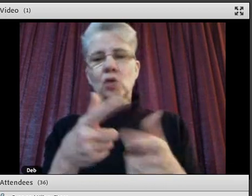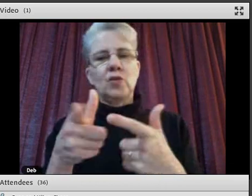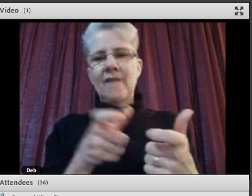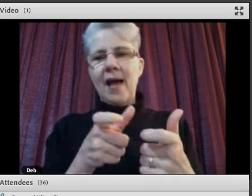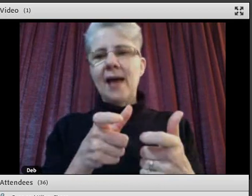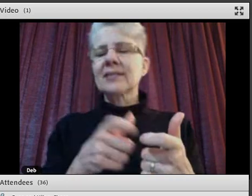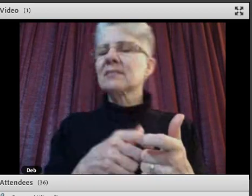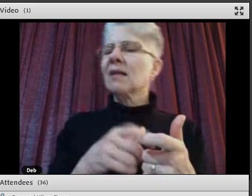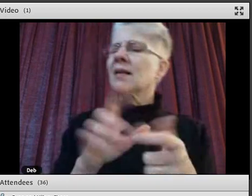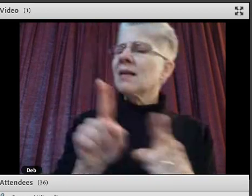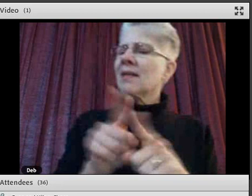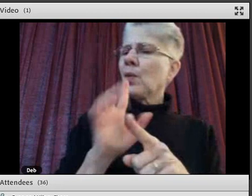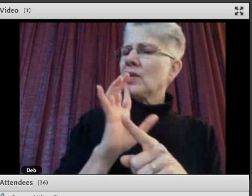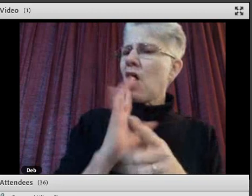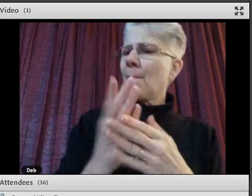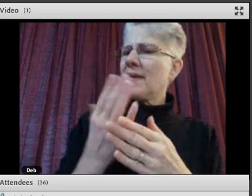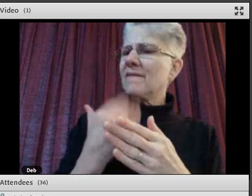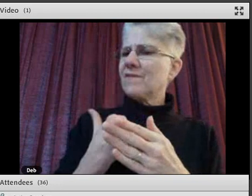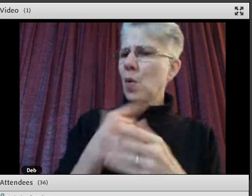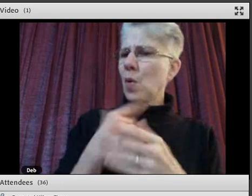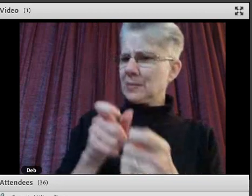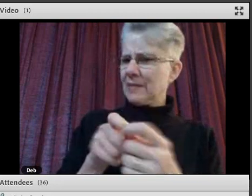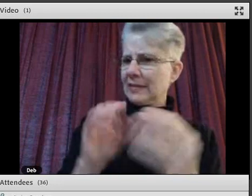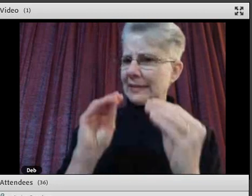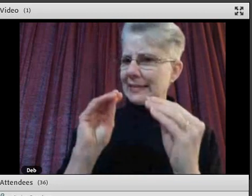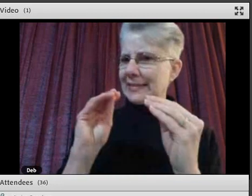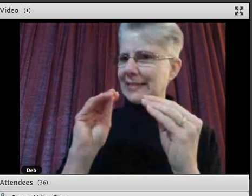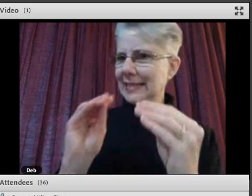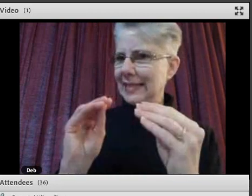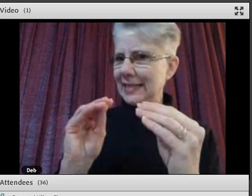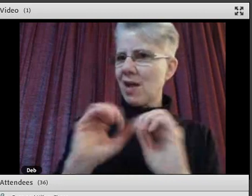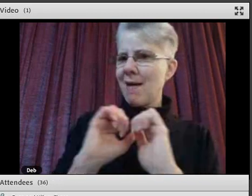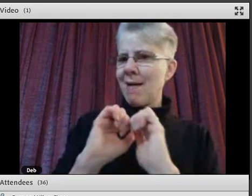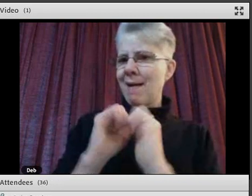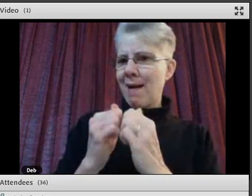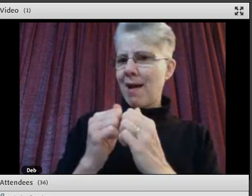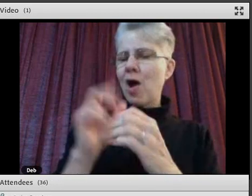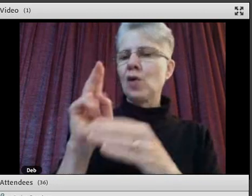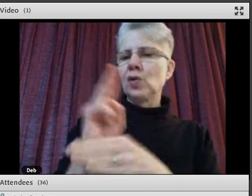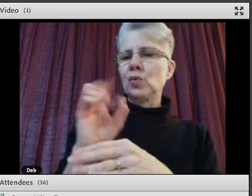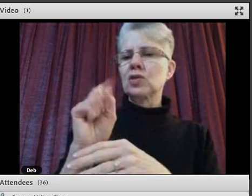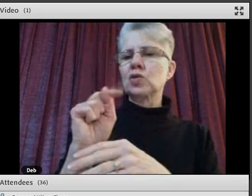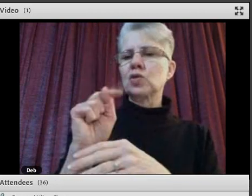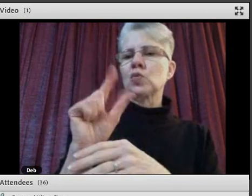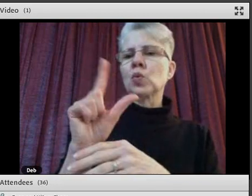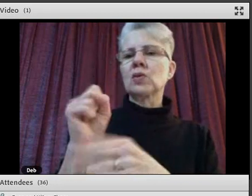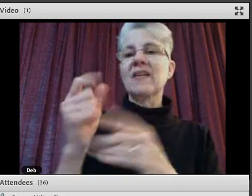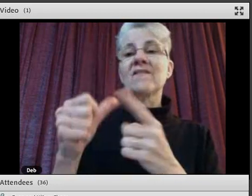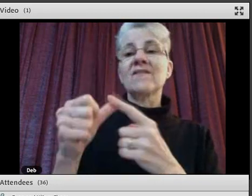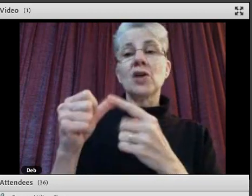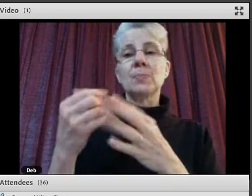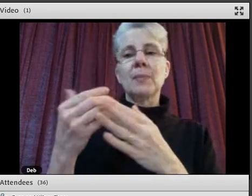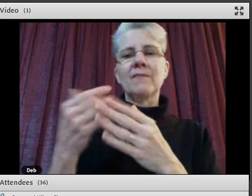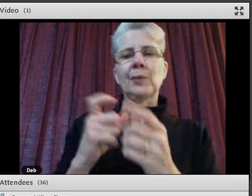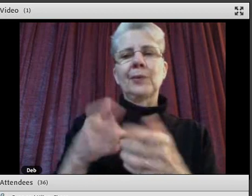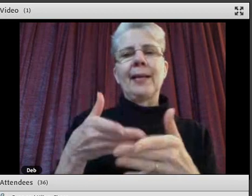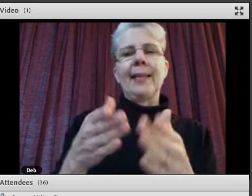Ryan: Like we talked about before, making sure you specifically teach them how to use the tool beforehand helps them.